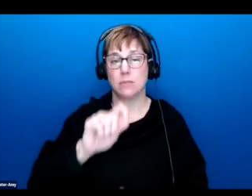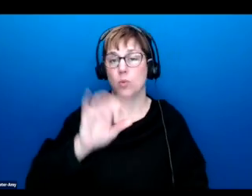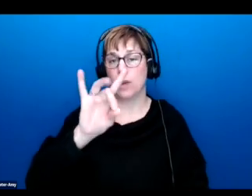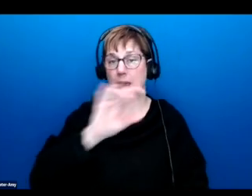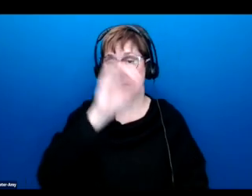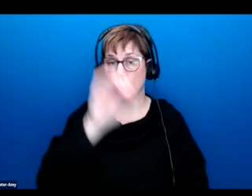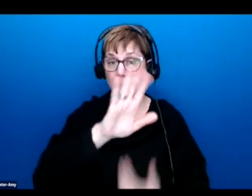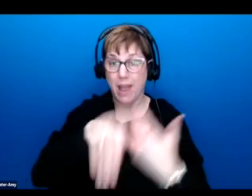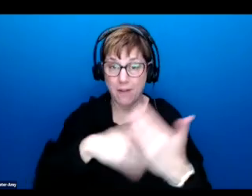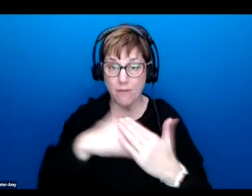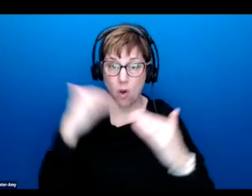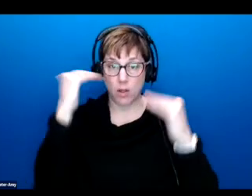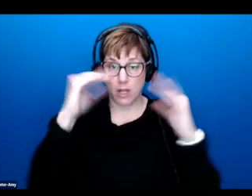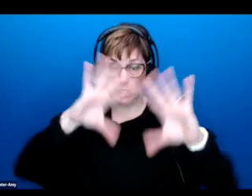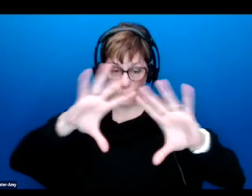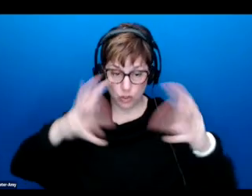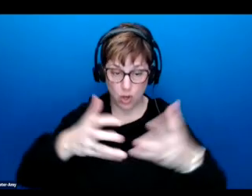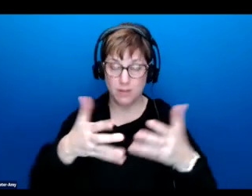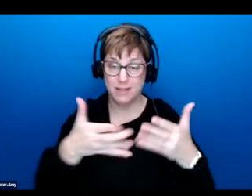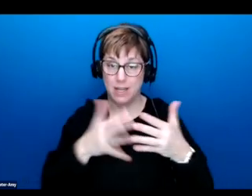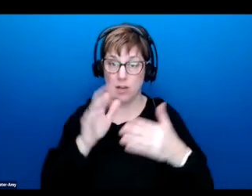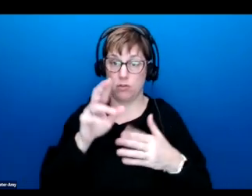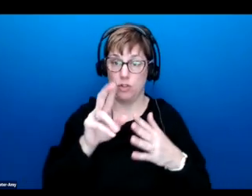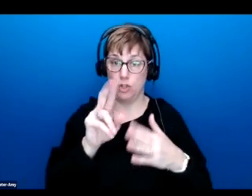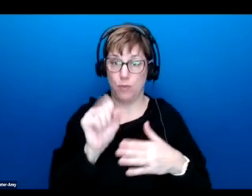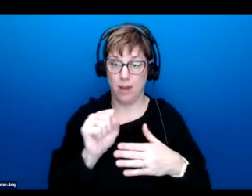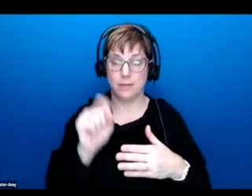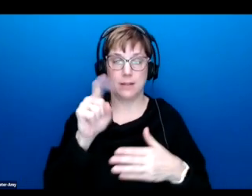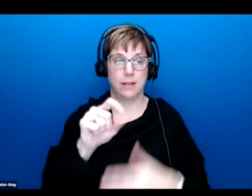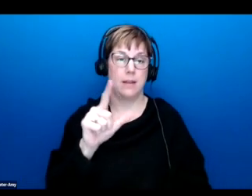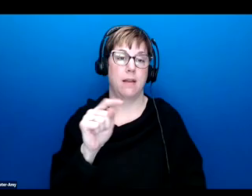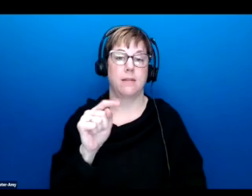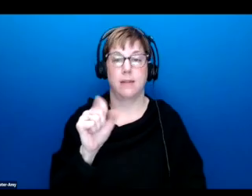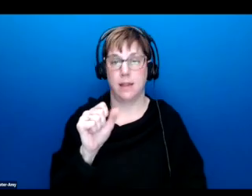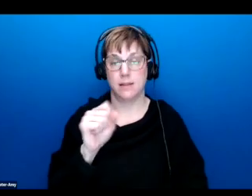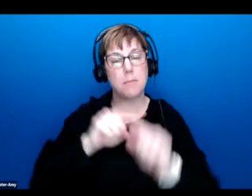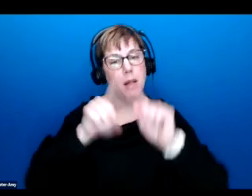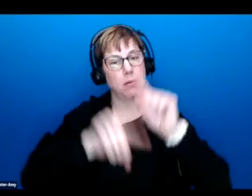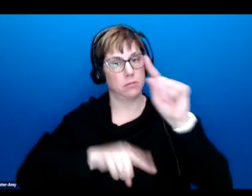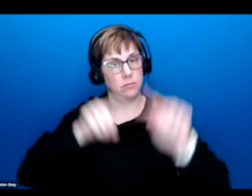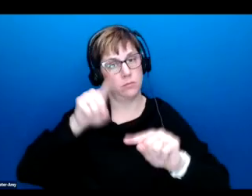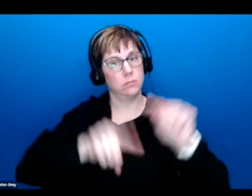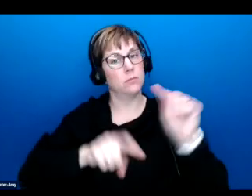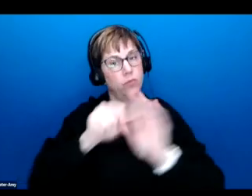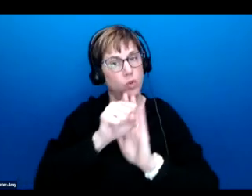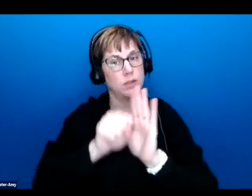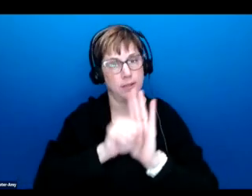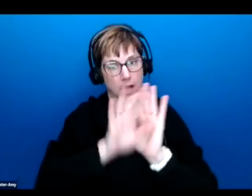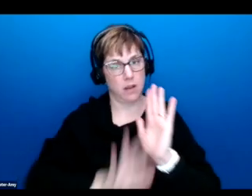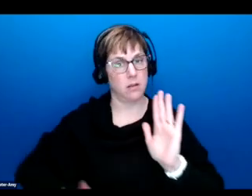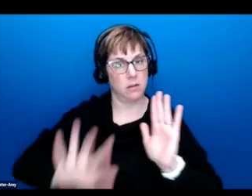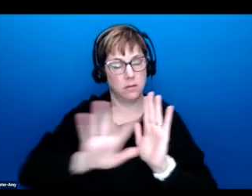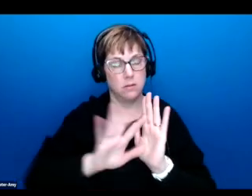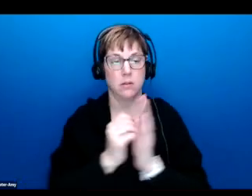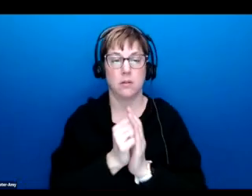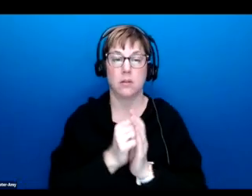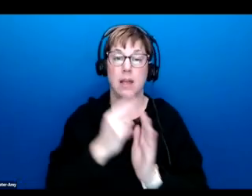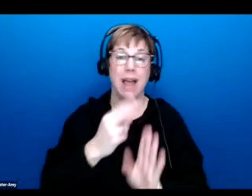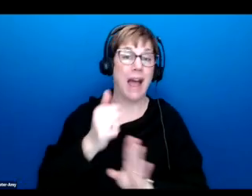all adults in the United States need LTSS, but this varies quite a bit across states. Some states with the highest percentage